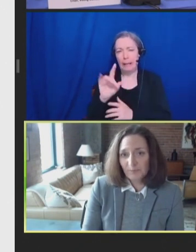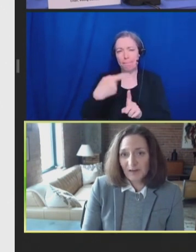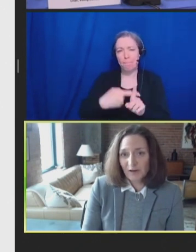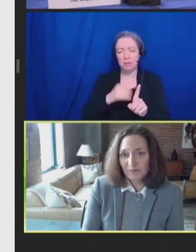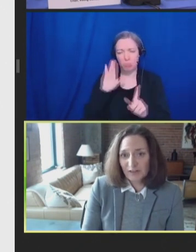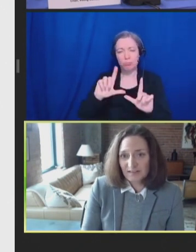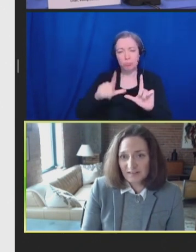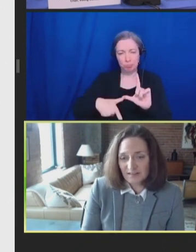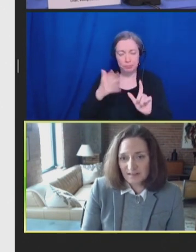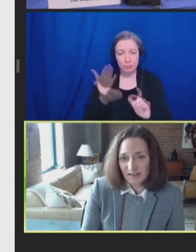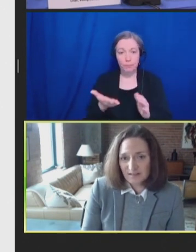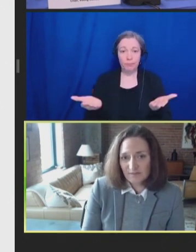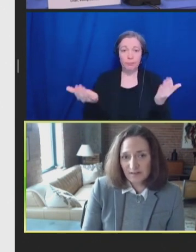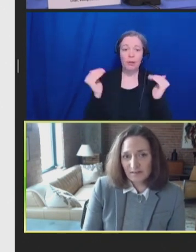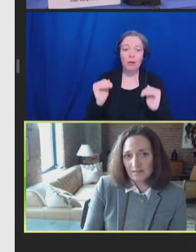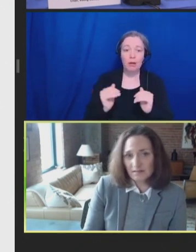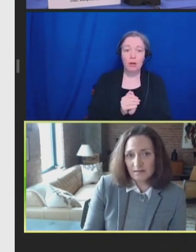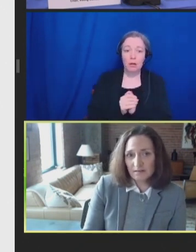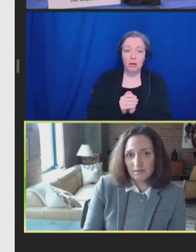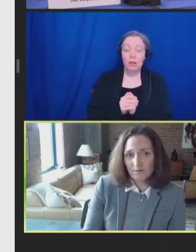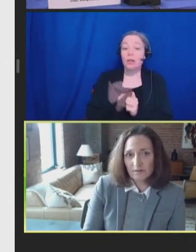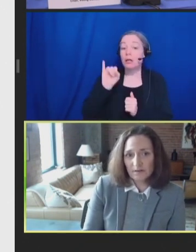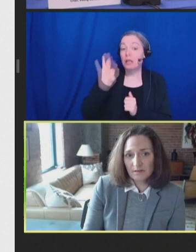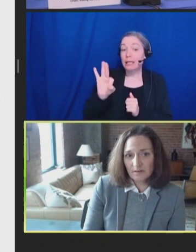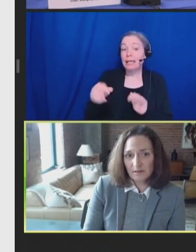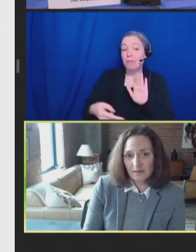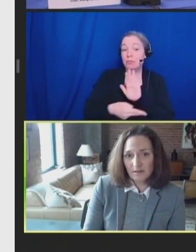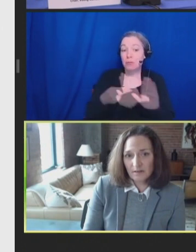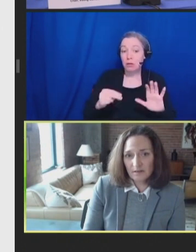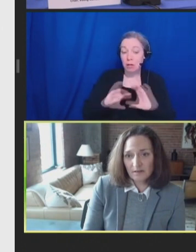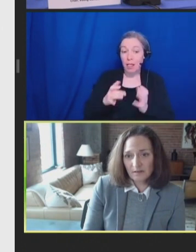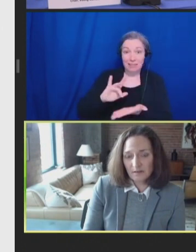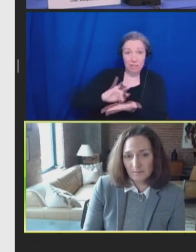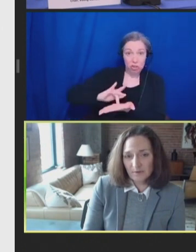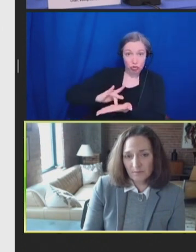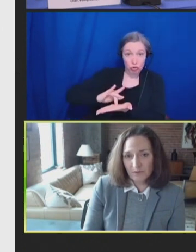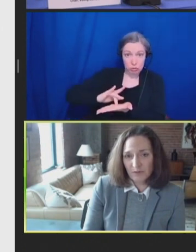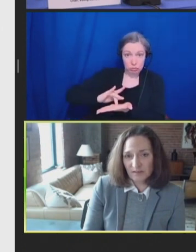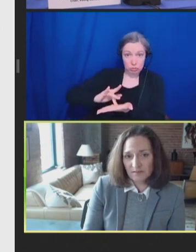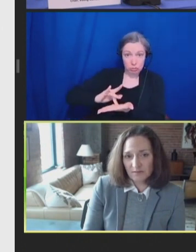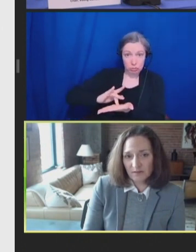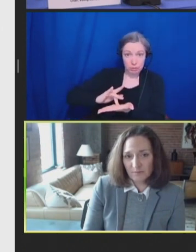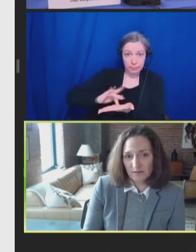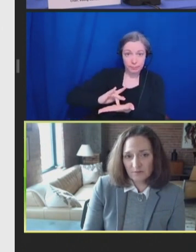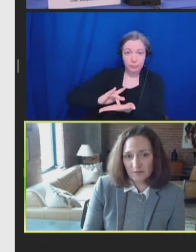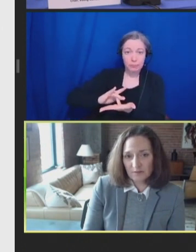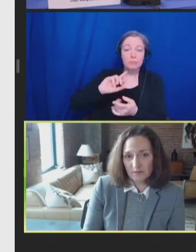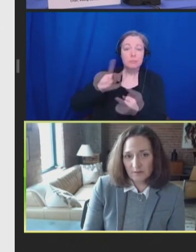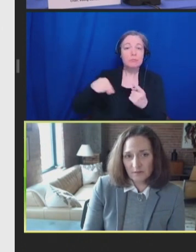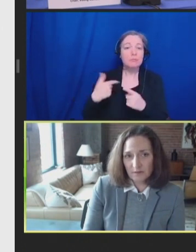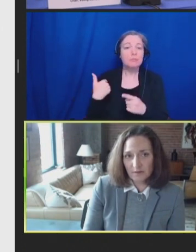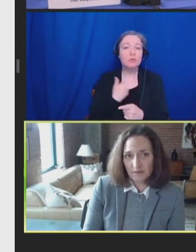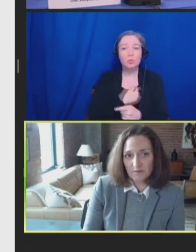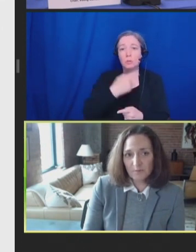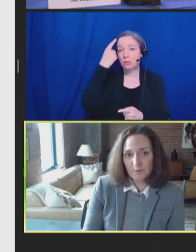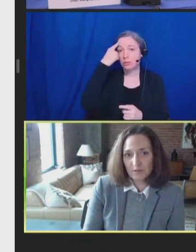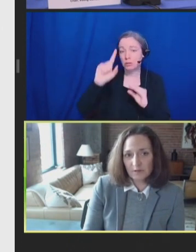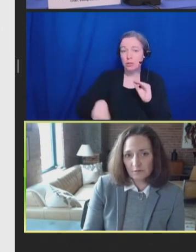However, as this is classified as a drug, and it -- when we consider administration, there is